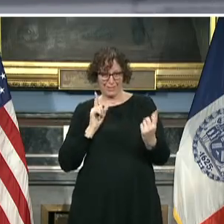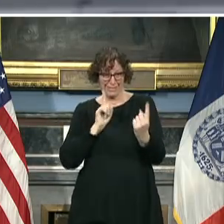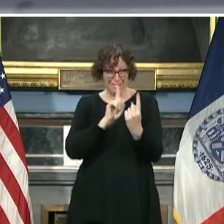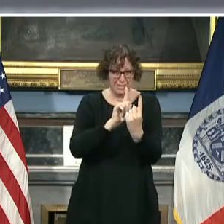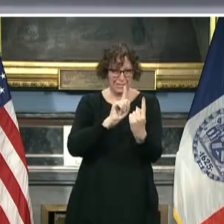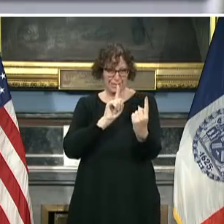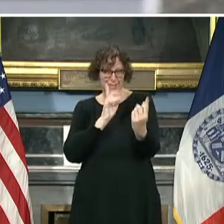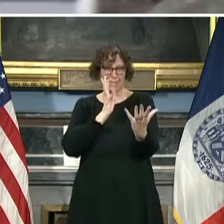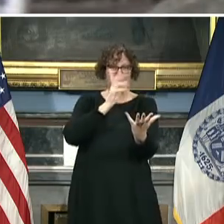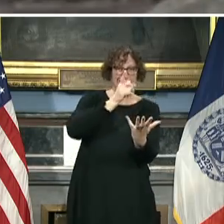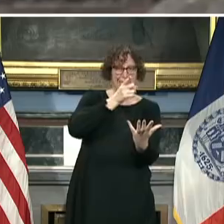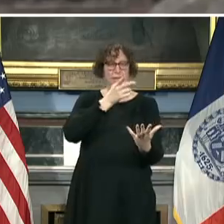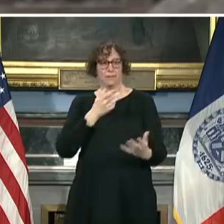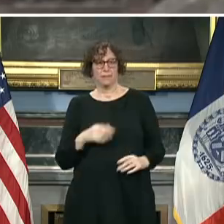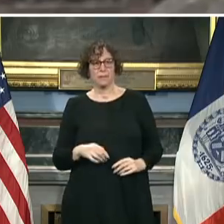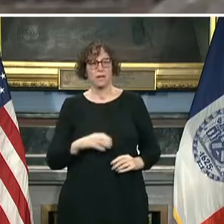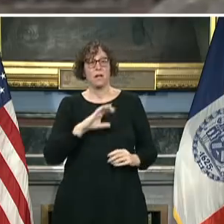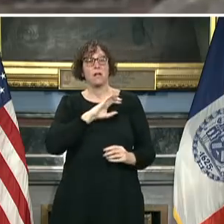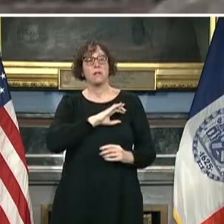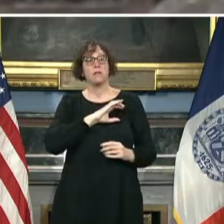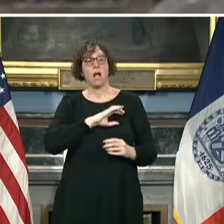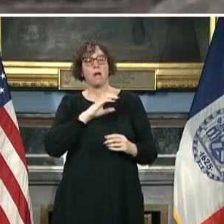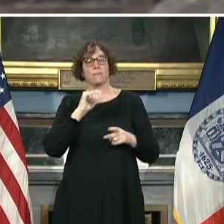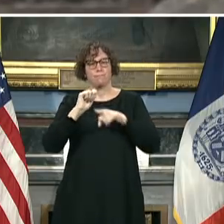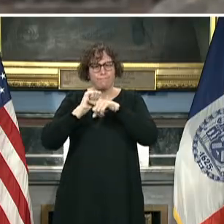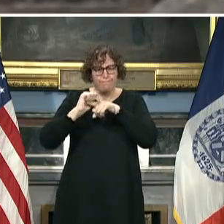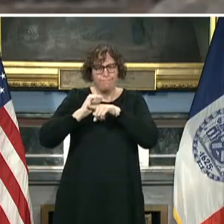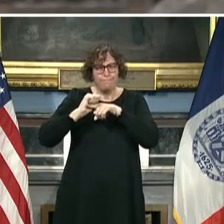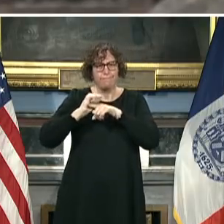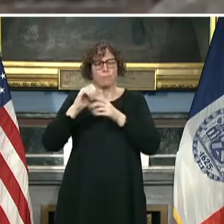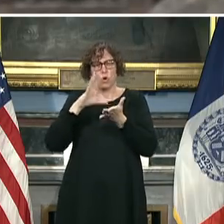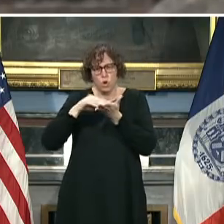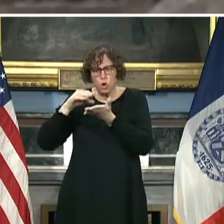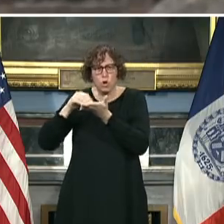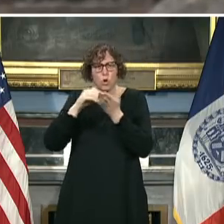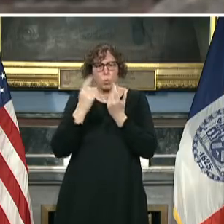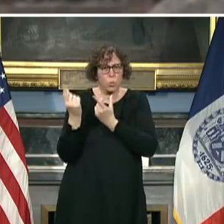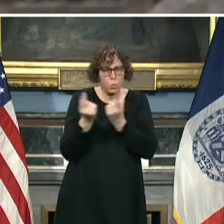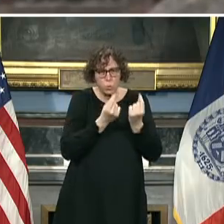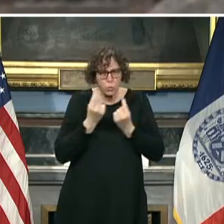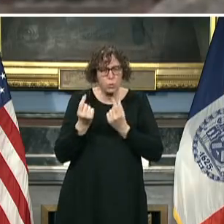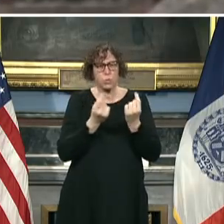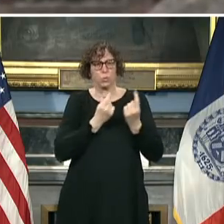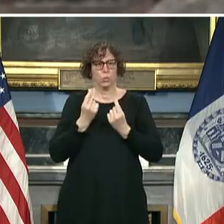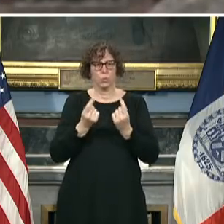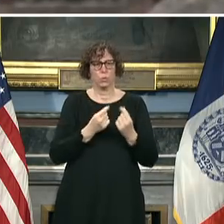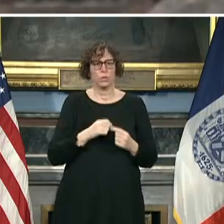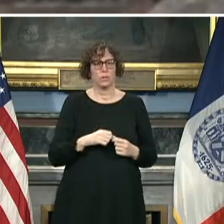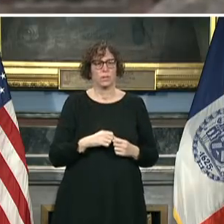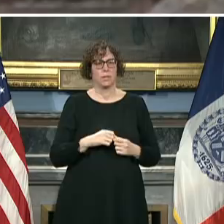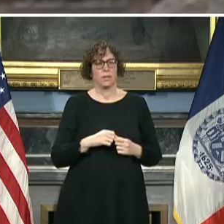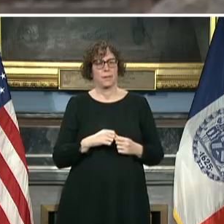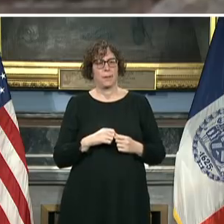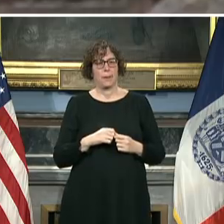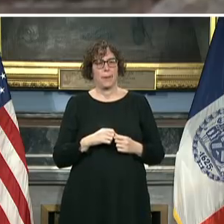CHANGE. BUT THAT TRAINING CONTINUES AND WE WANT TO MAKE SURE OUR OFFICERS ARE SAFE. AND CERTAINLY THE